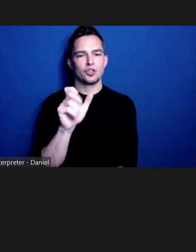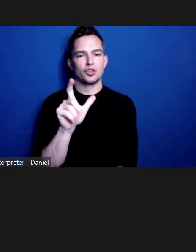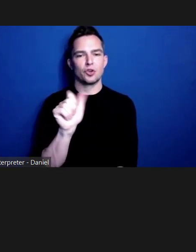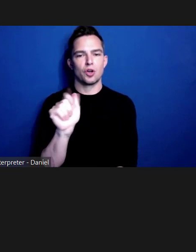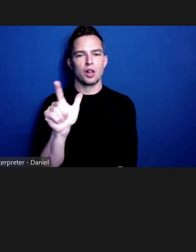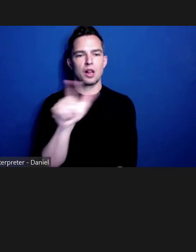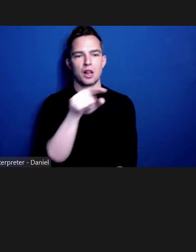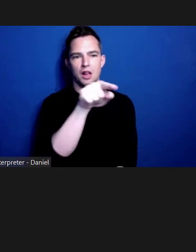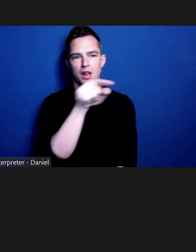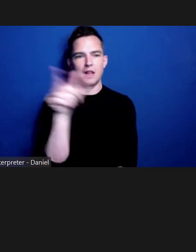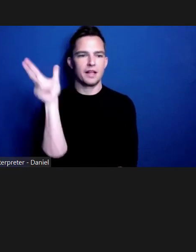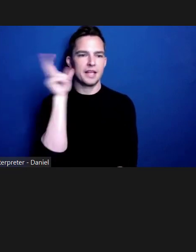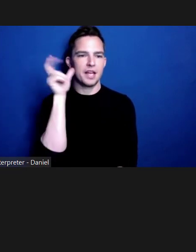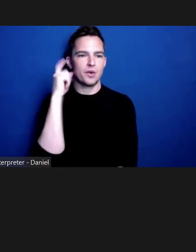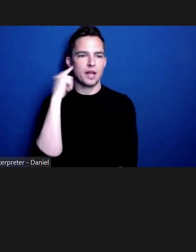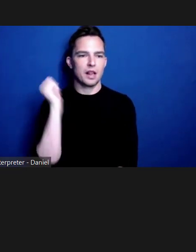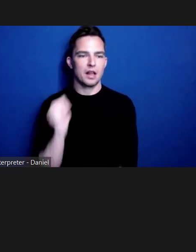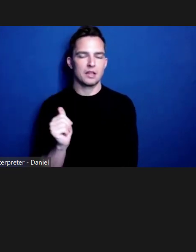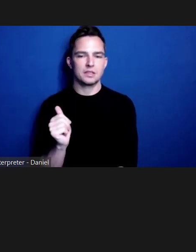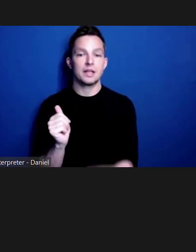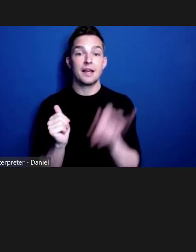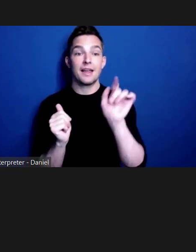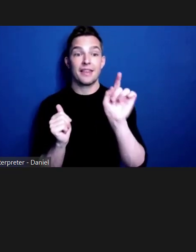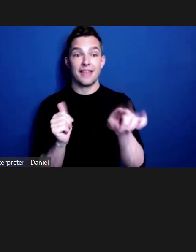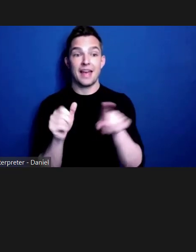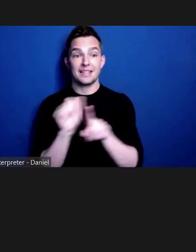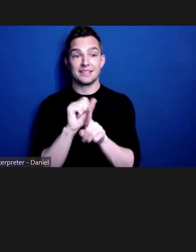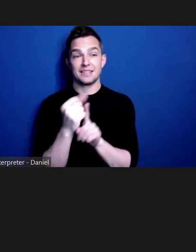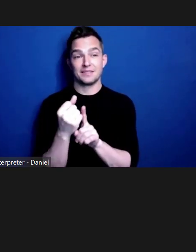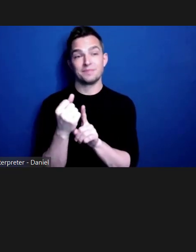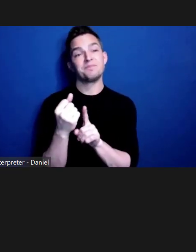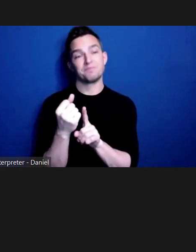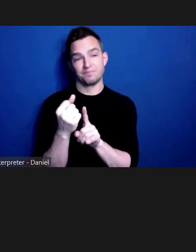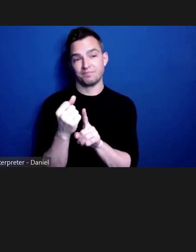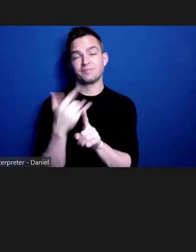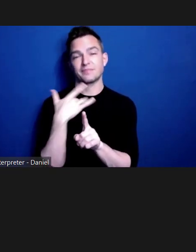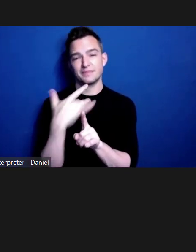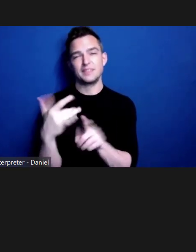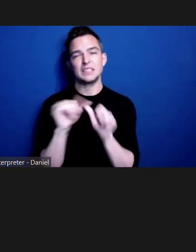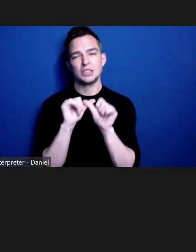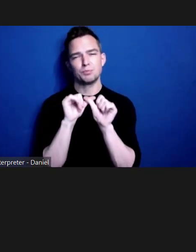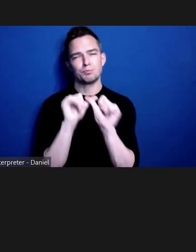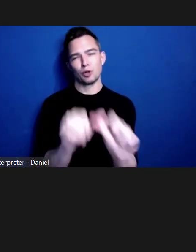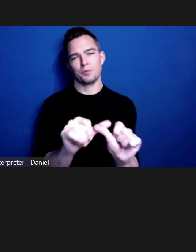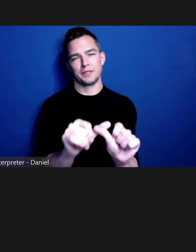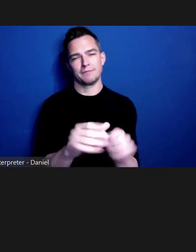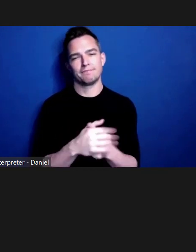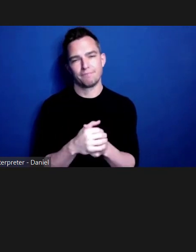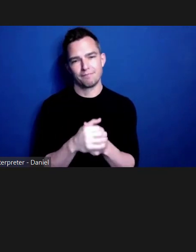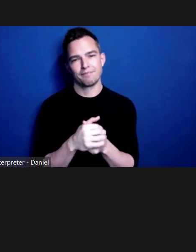a sensorineural hearing loss. This condition, sensorineural hearing loss is usually permanent